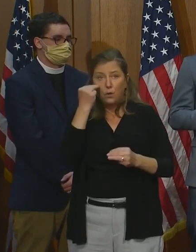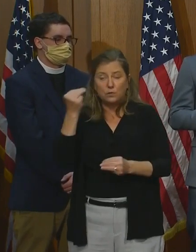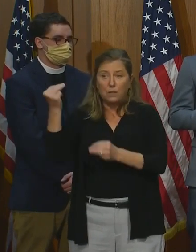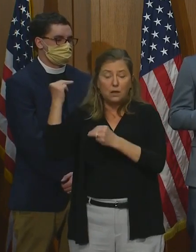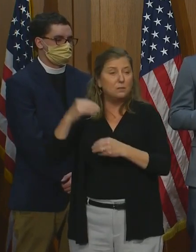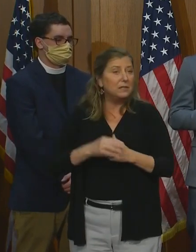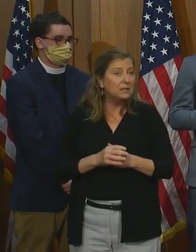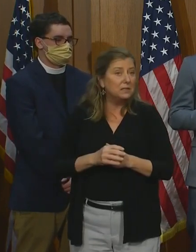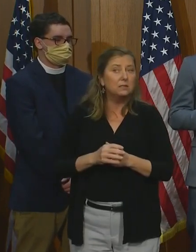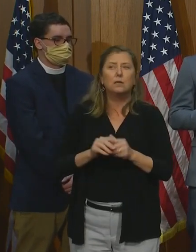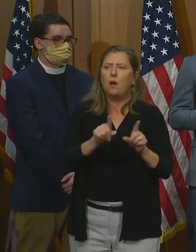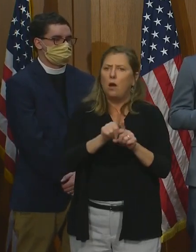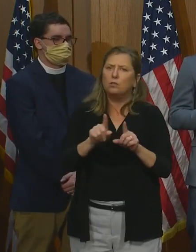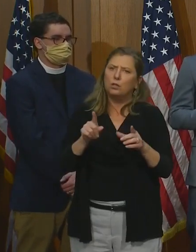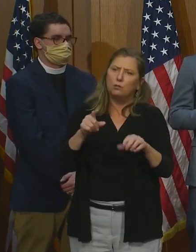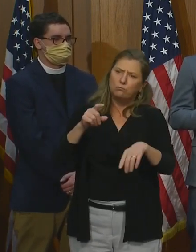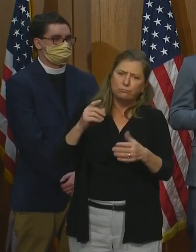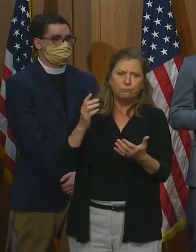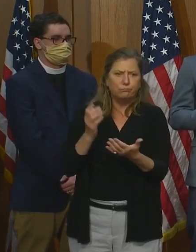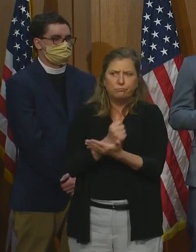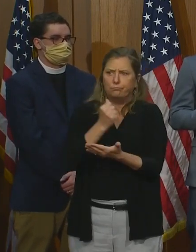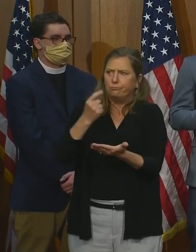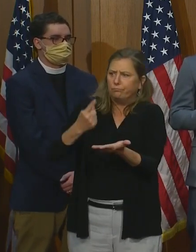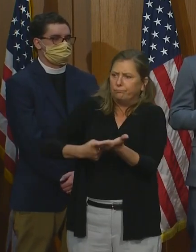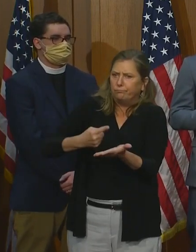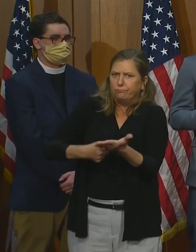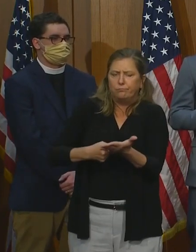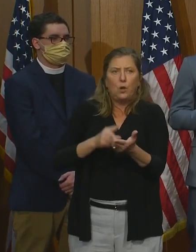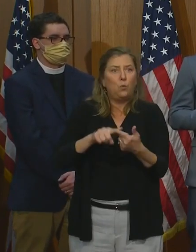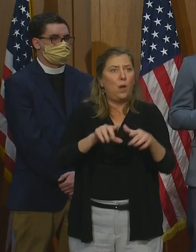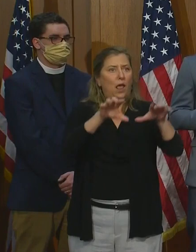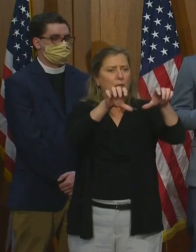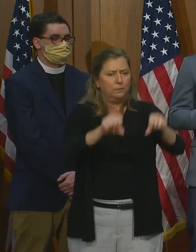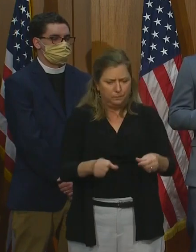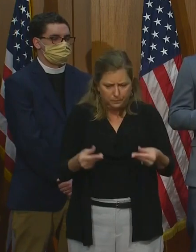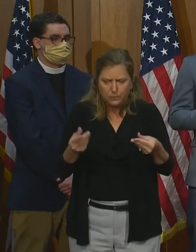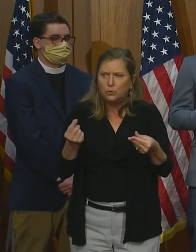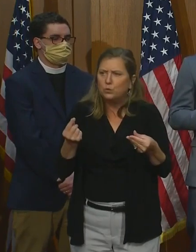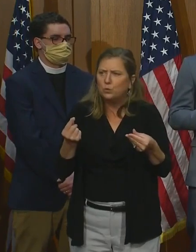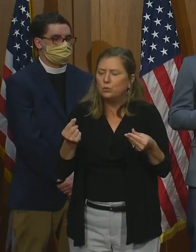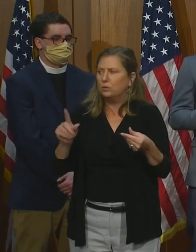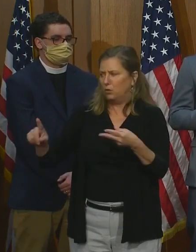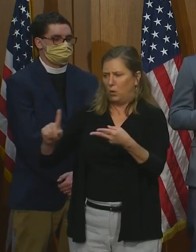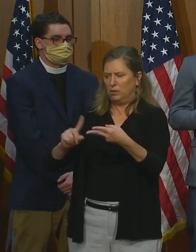TAKE ABOUT TWO TO TAKE THESE ARE MINE MUCH DAN AND TO ALSO